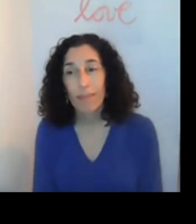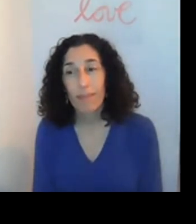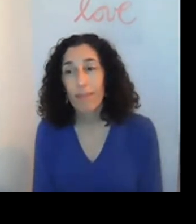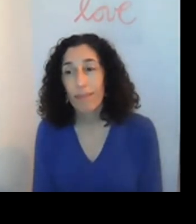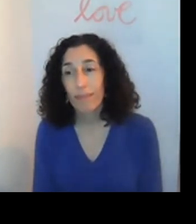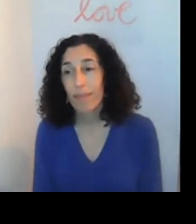previous sounds, the flute, the electronic bells, the rushing beats, all come together